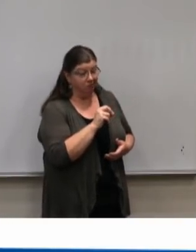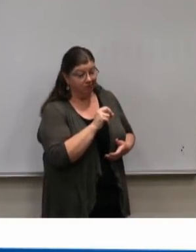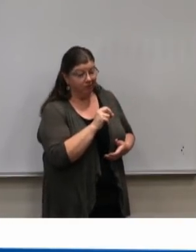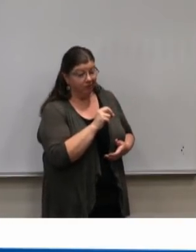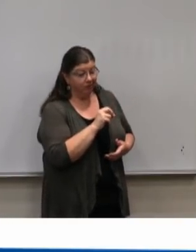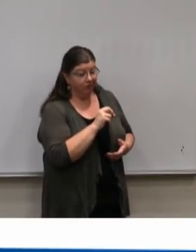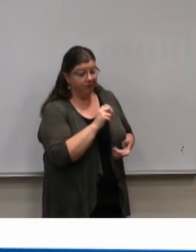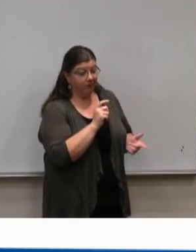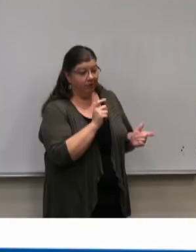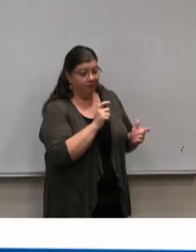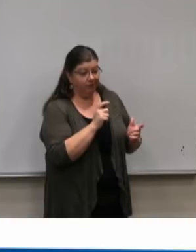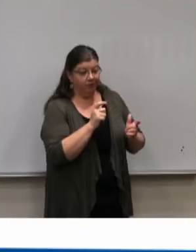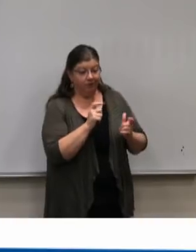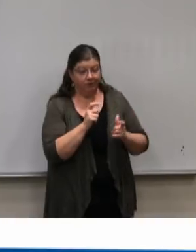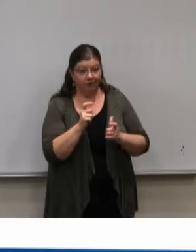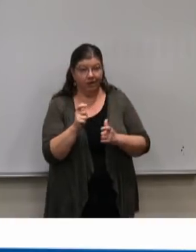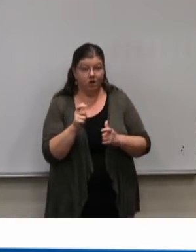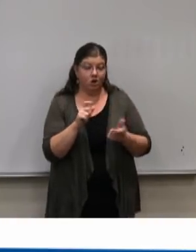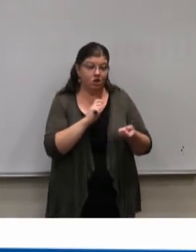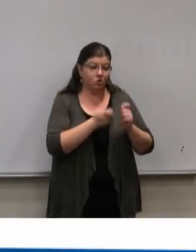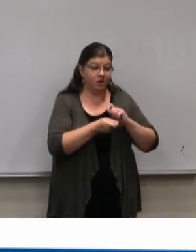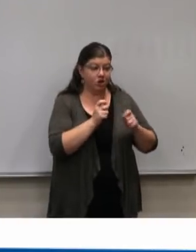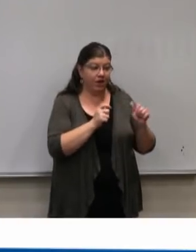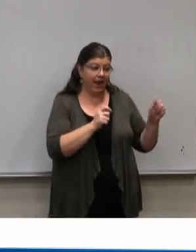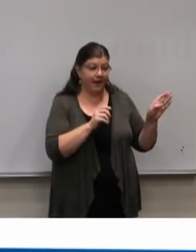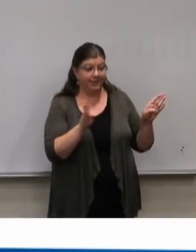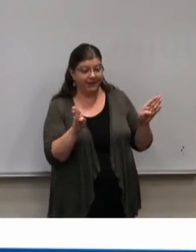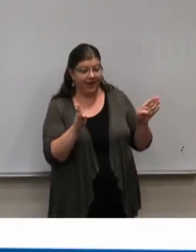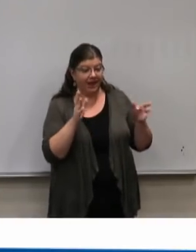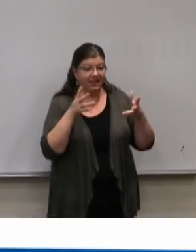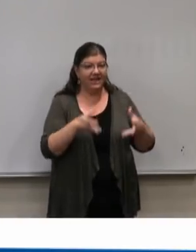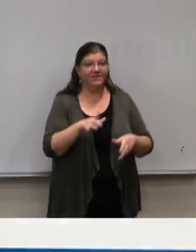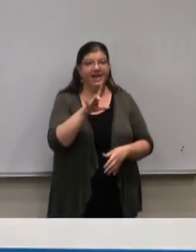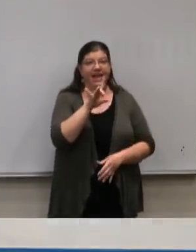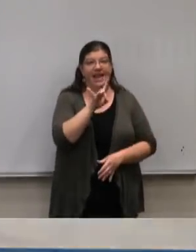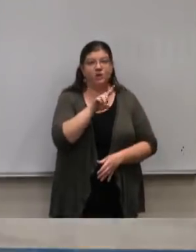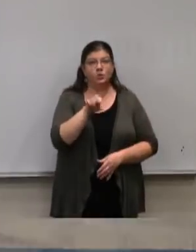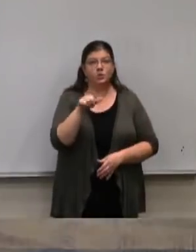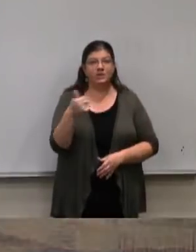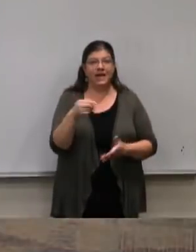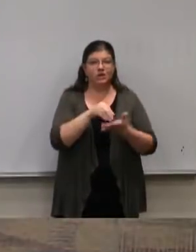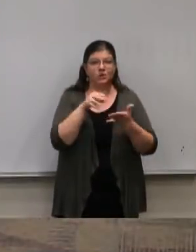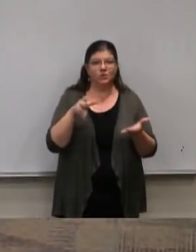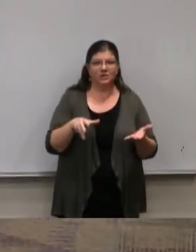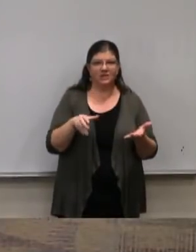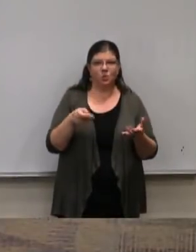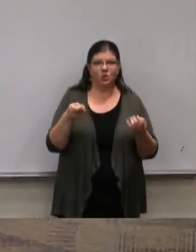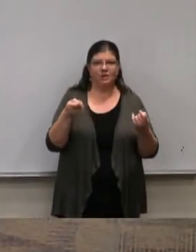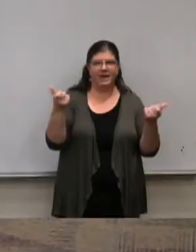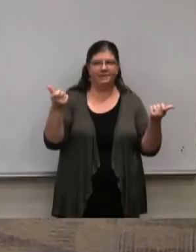and you're going to rotate them at A and B days. And you're gonna leave 8 to 10 students out, so that rotation pattern.